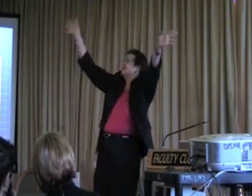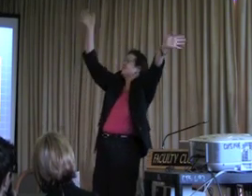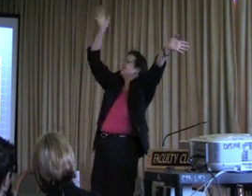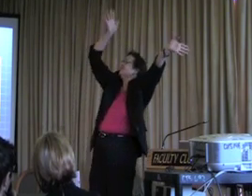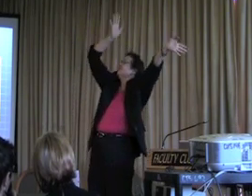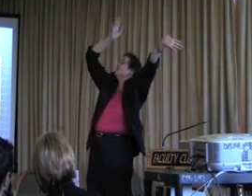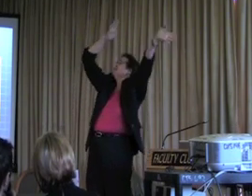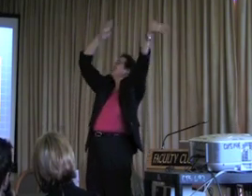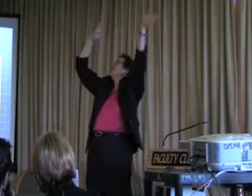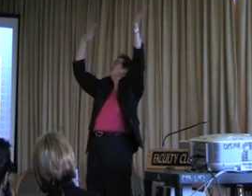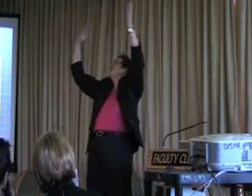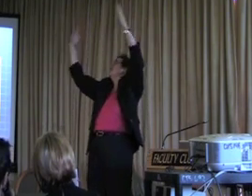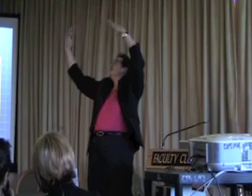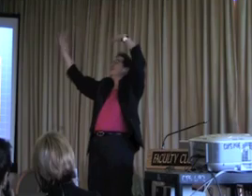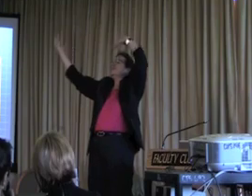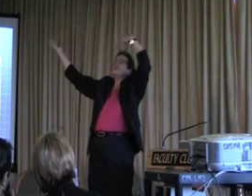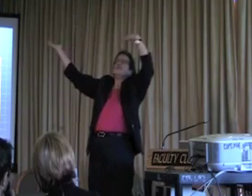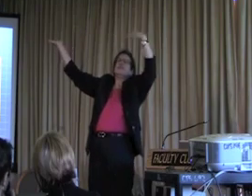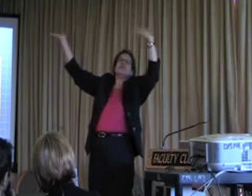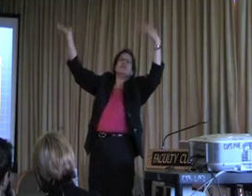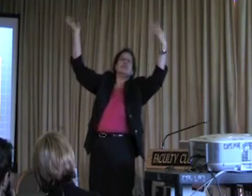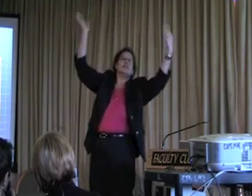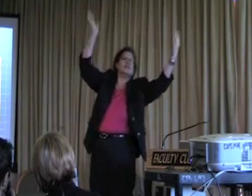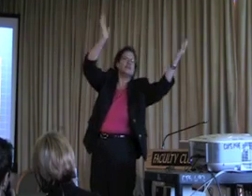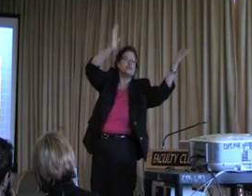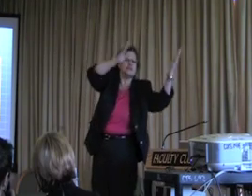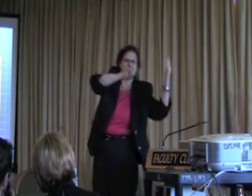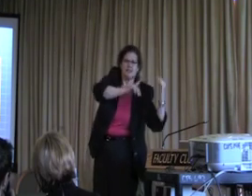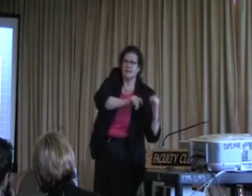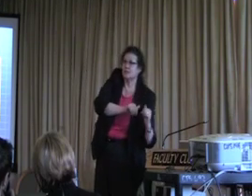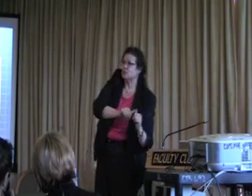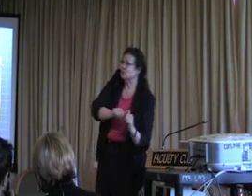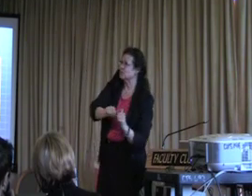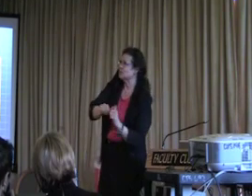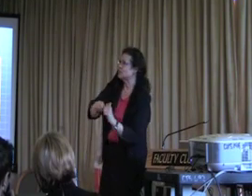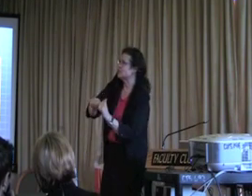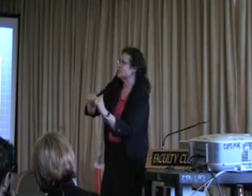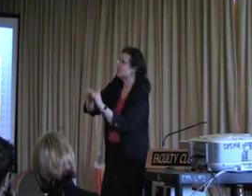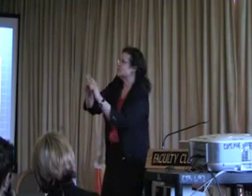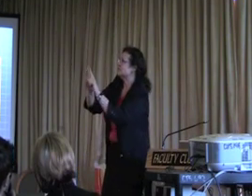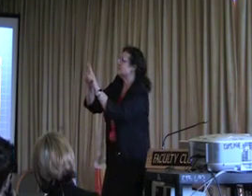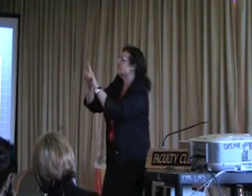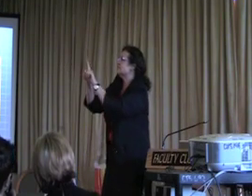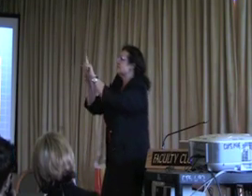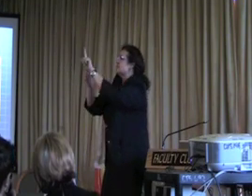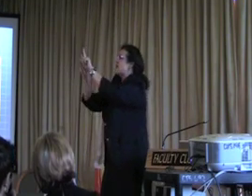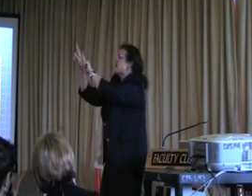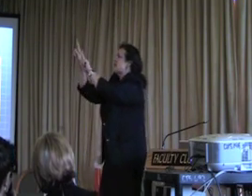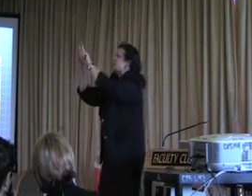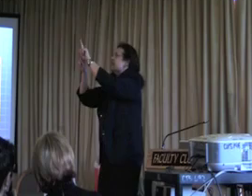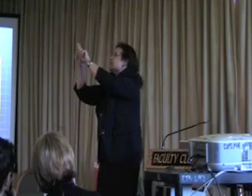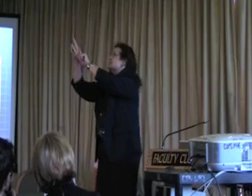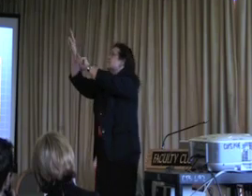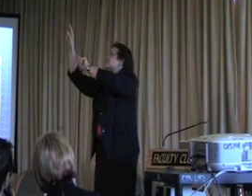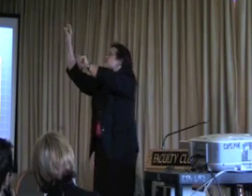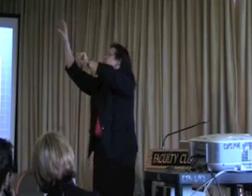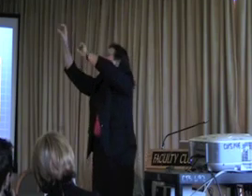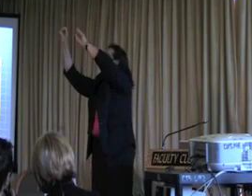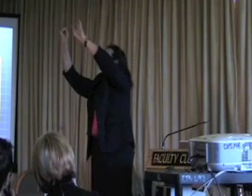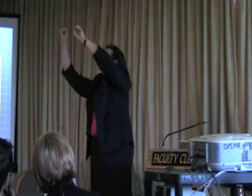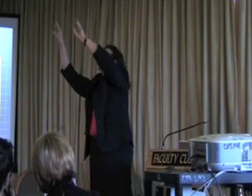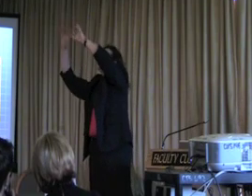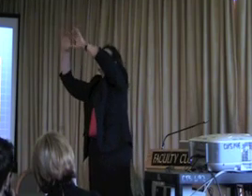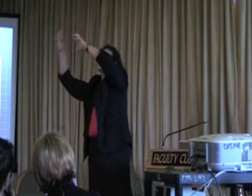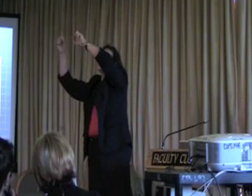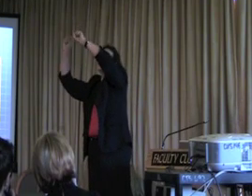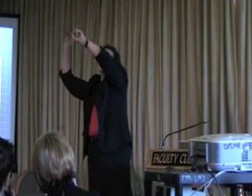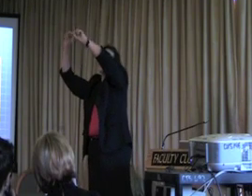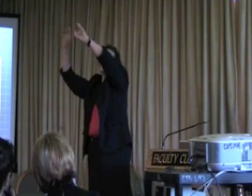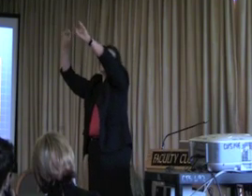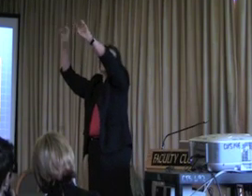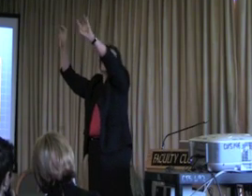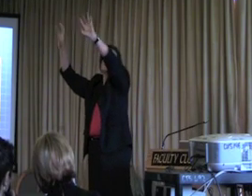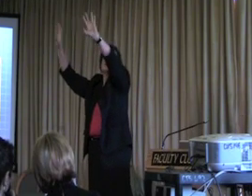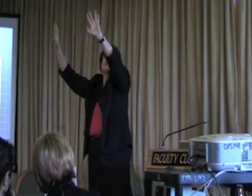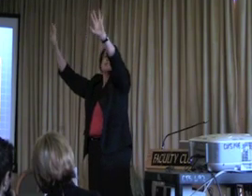the trees, fluttering and dancing in the breeze. Continuous as the stars that shine and twinkle